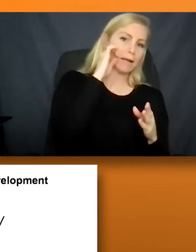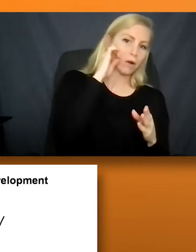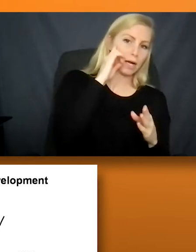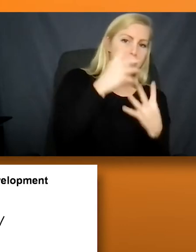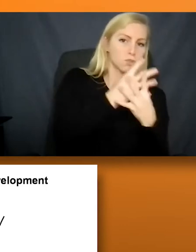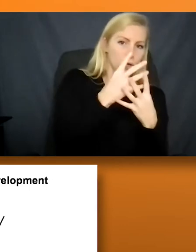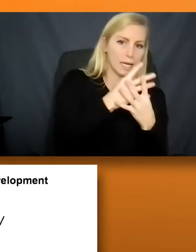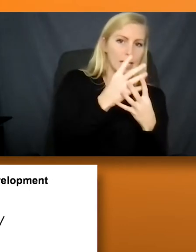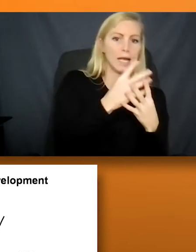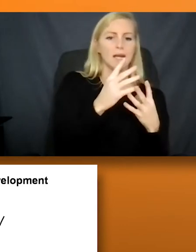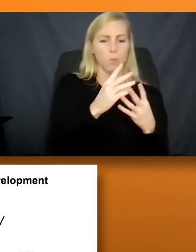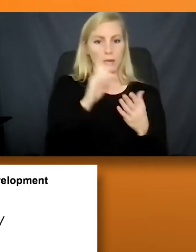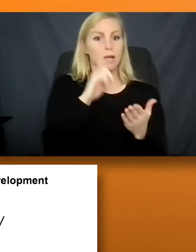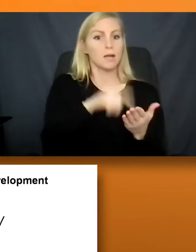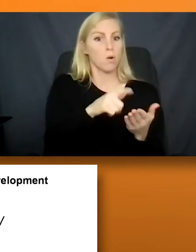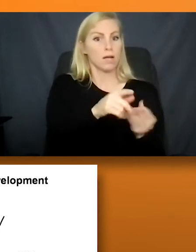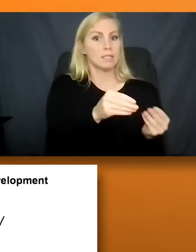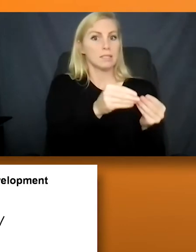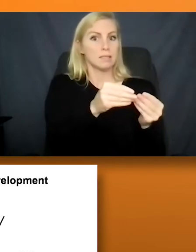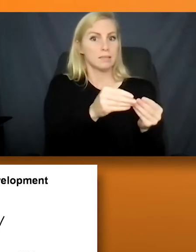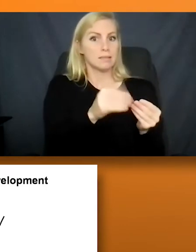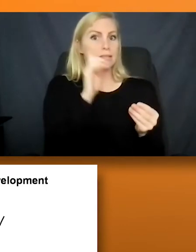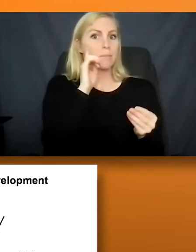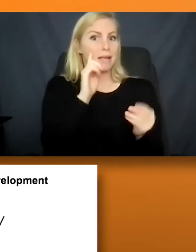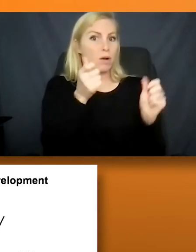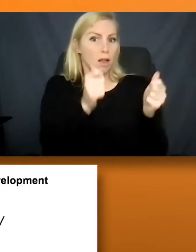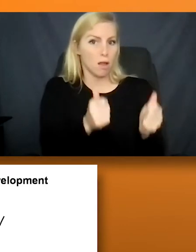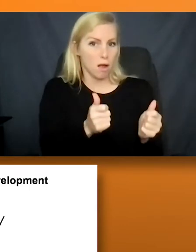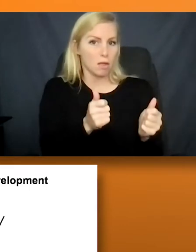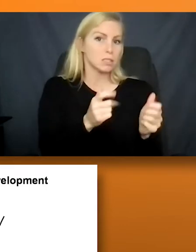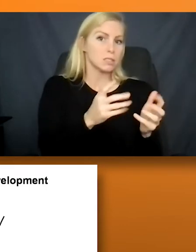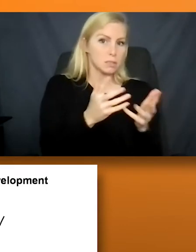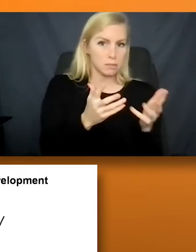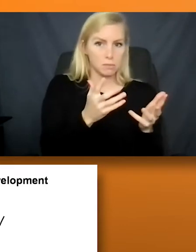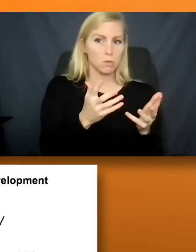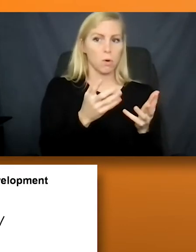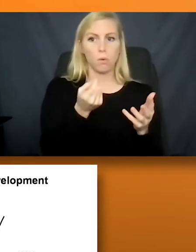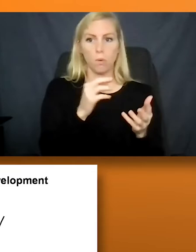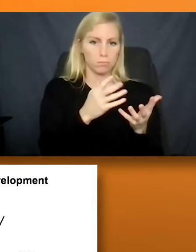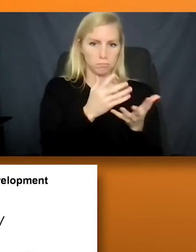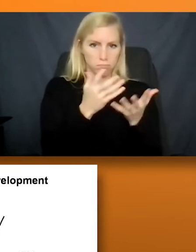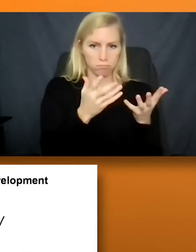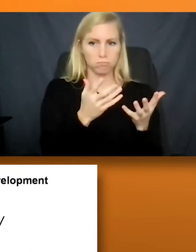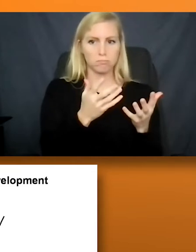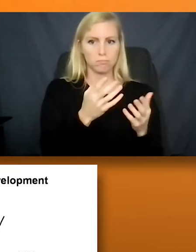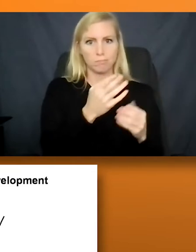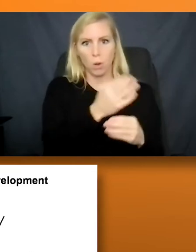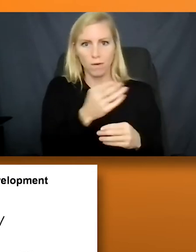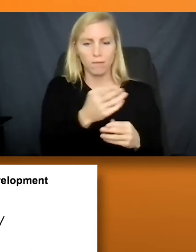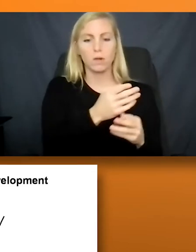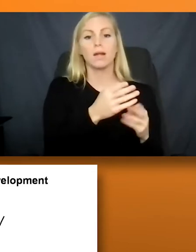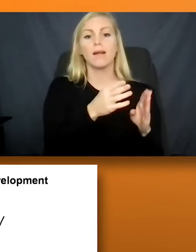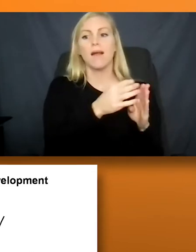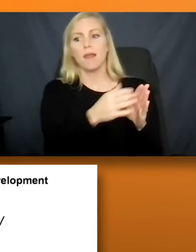but they never make it to the educational piece of getting services to kind of prevent something like this where they would